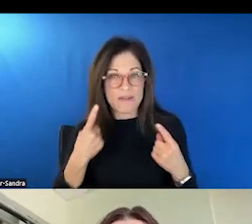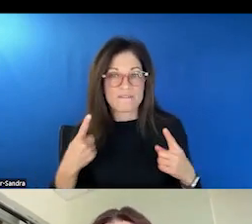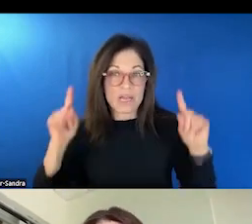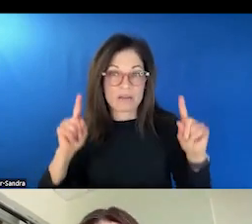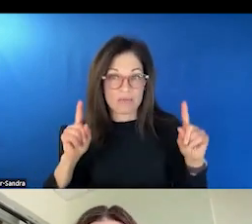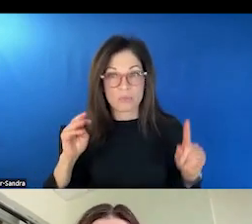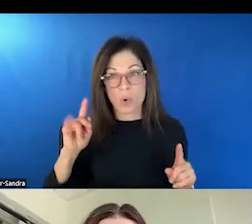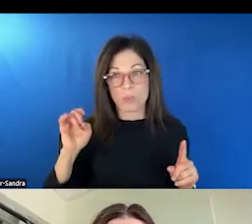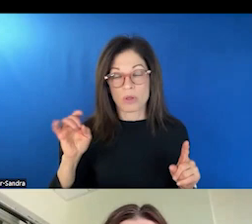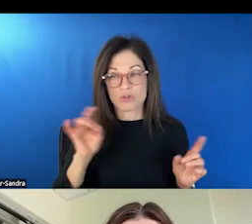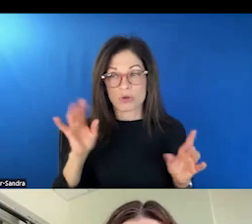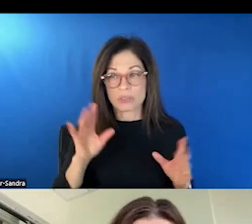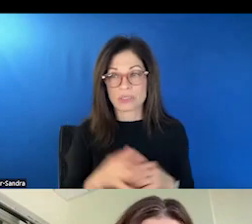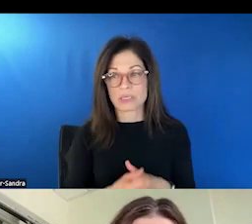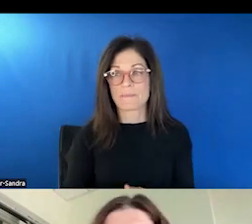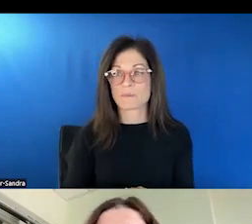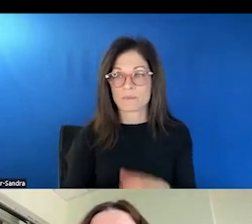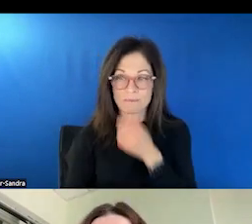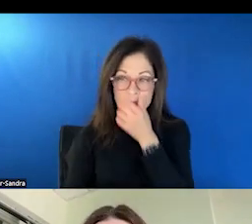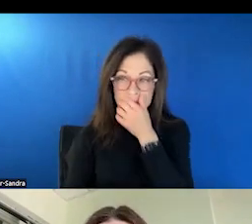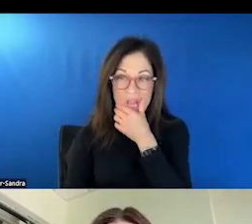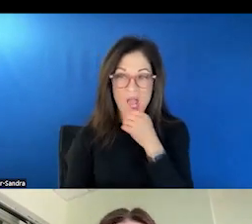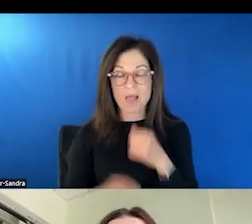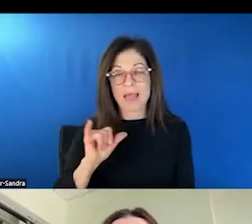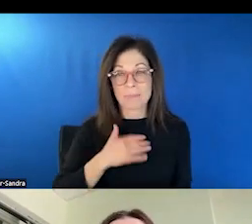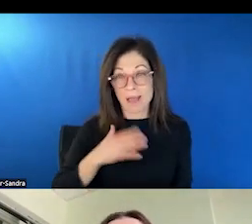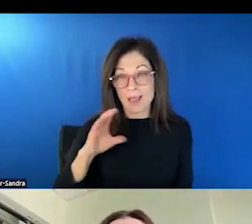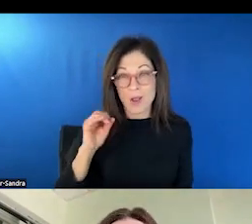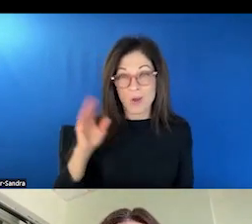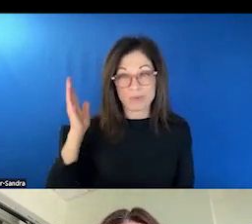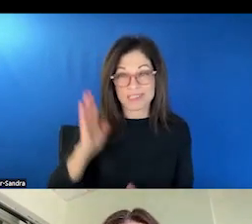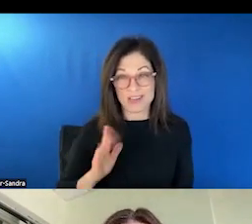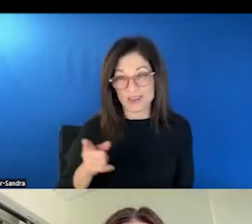AT MY CO-PRESENTER SAID, THEY DON'T HAVE THE MOBILE CRISIS IN